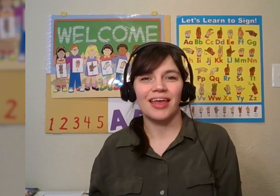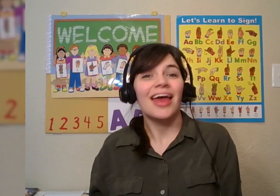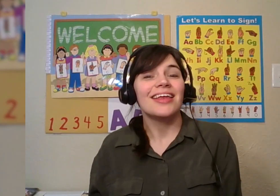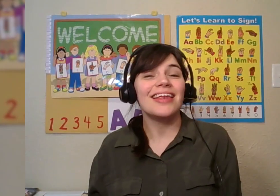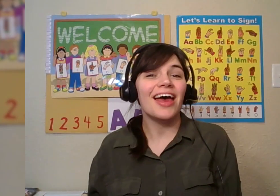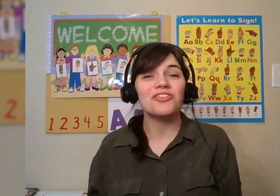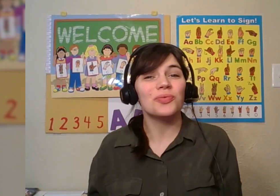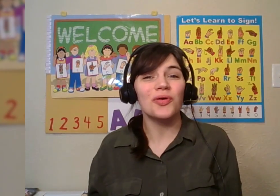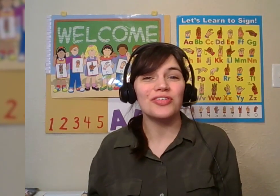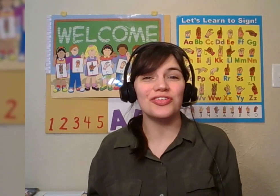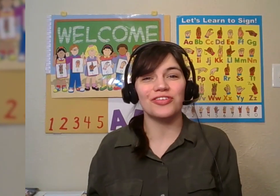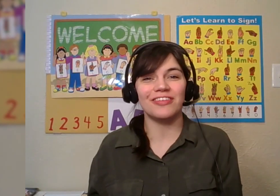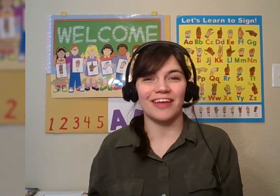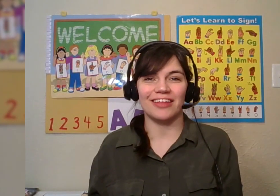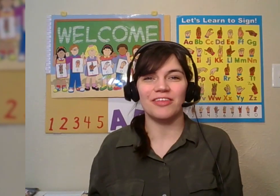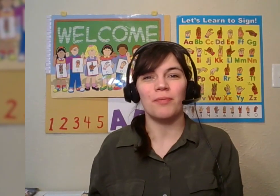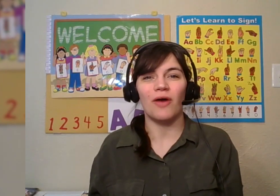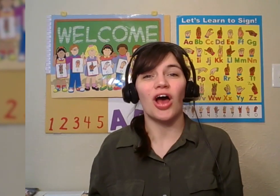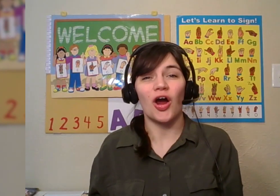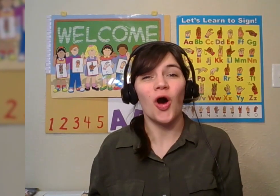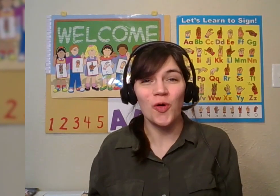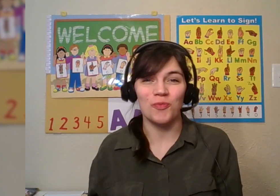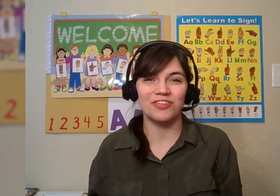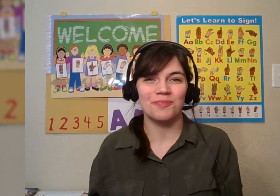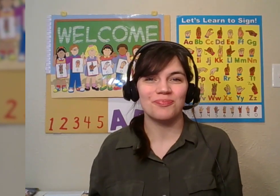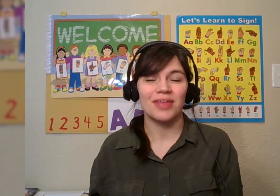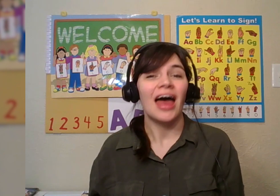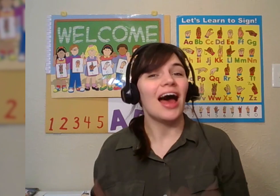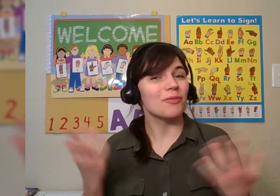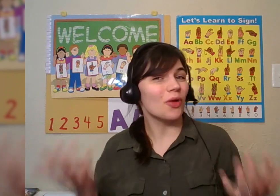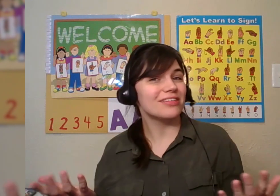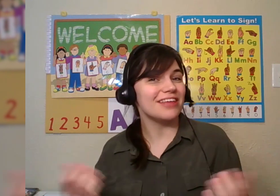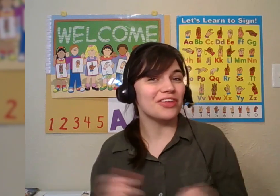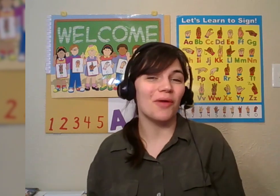Next, we're going to learn signs about our homes. I'm going to take you on a